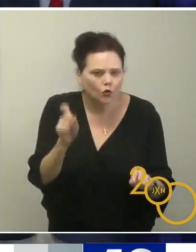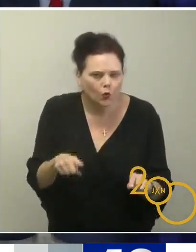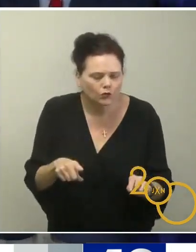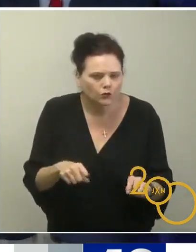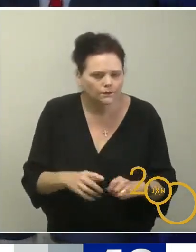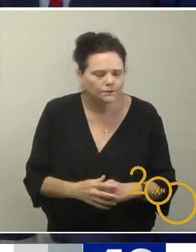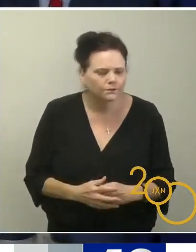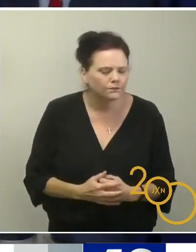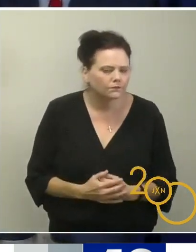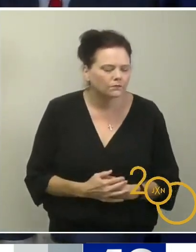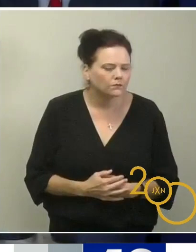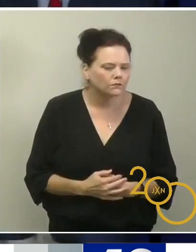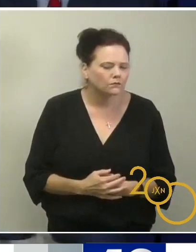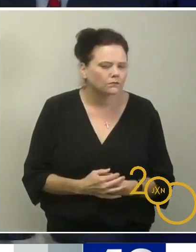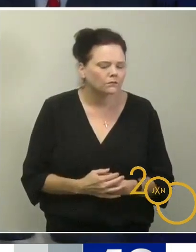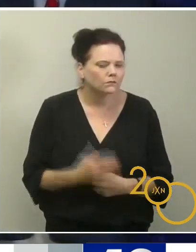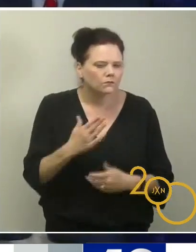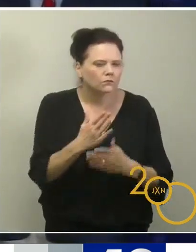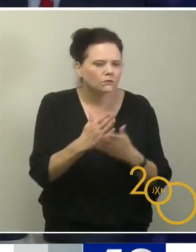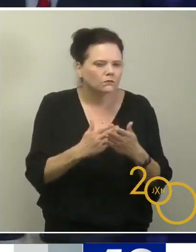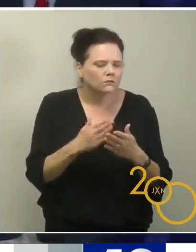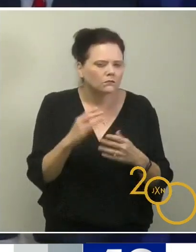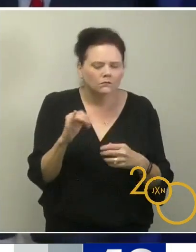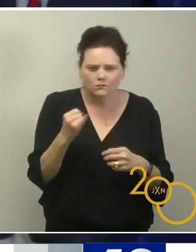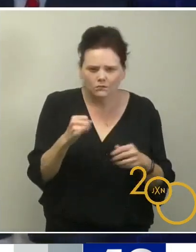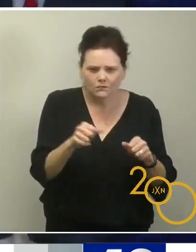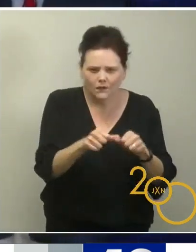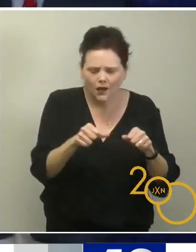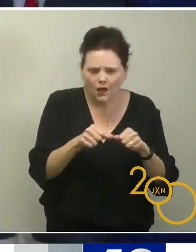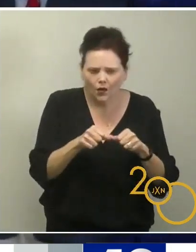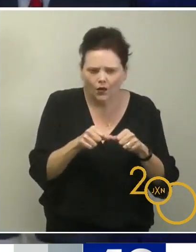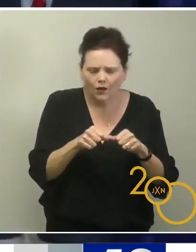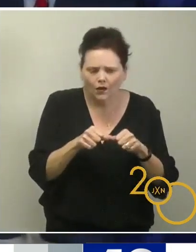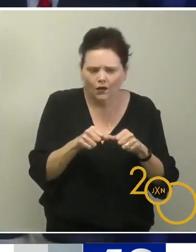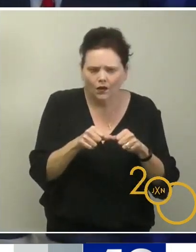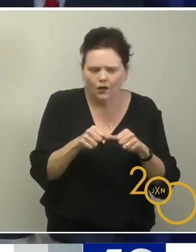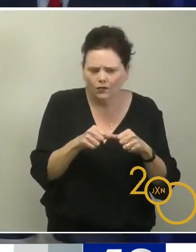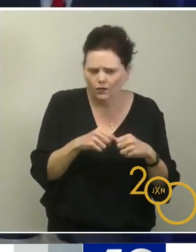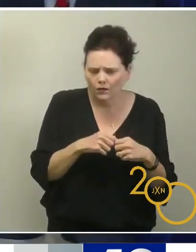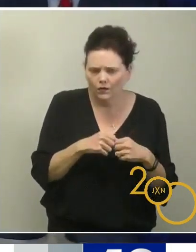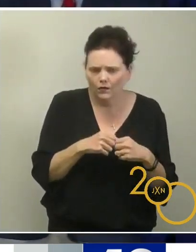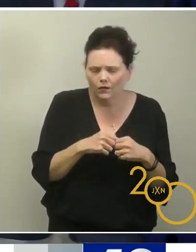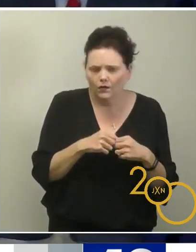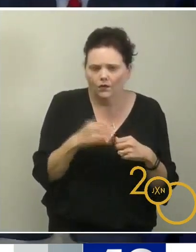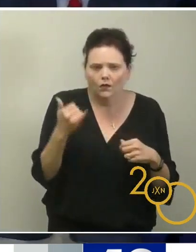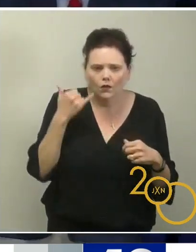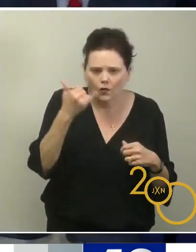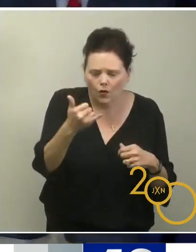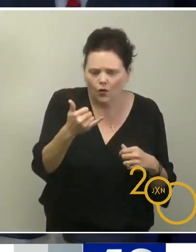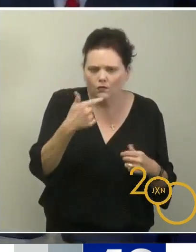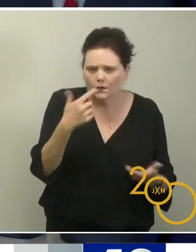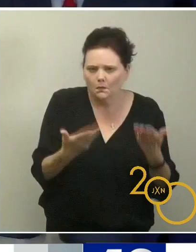TO PROVIDE FOR THE RESIDENTS FOR AS LONG AS IS NECESSARY. YES SIR?